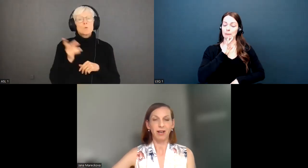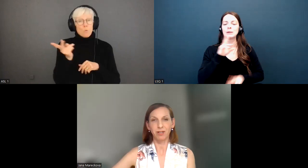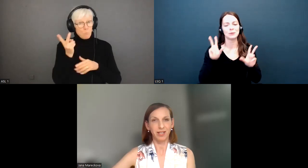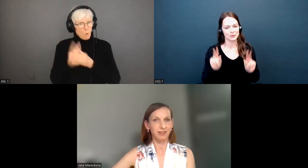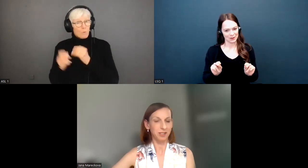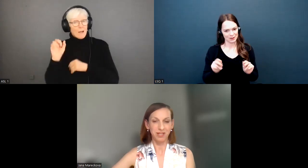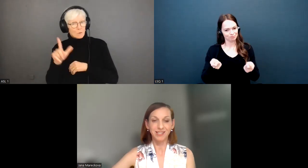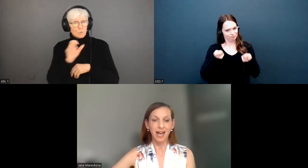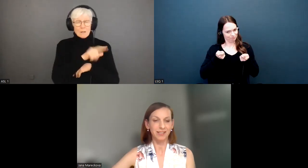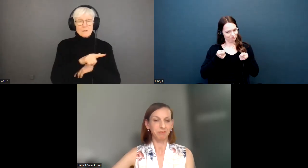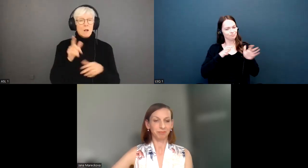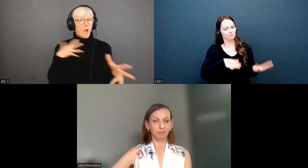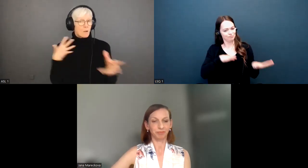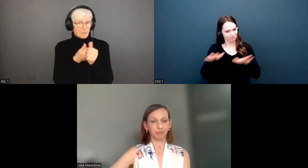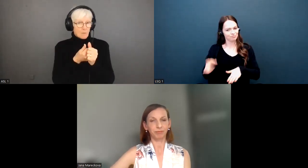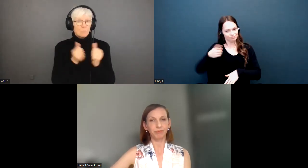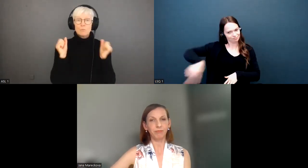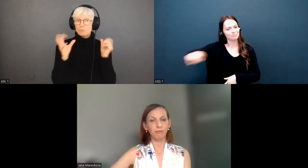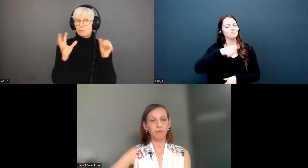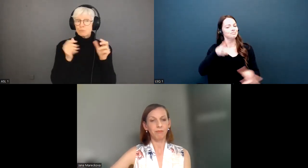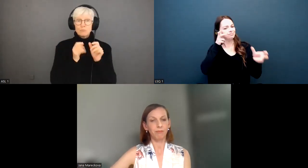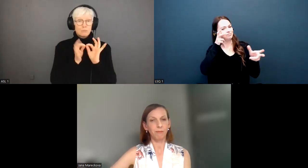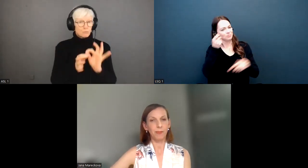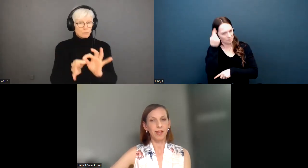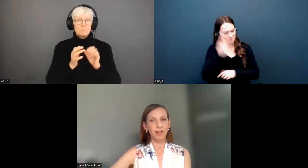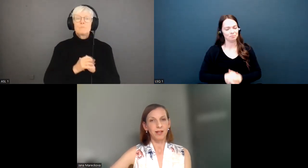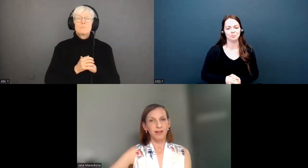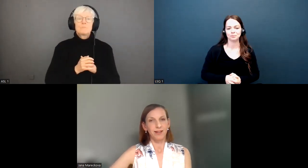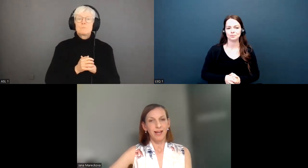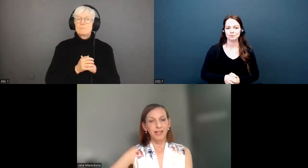everything that's being said.